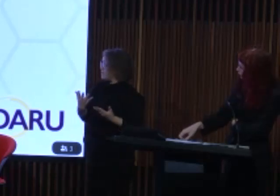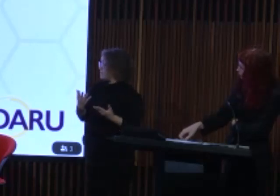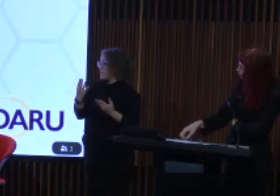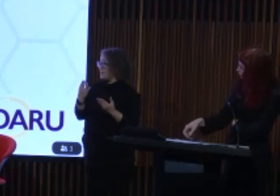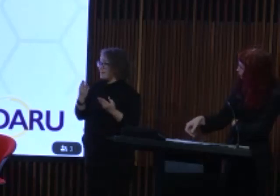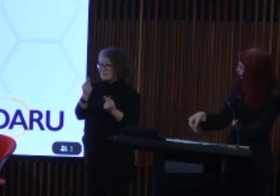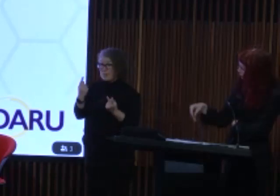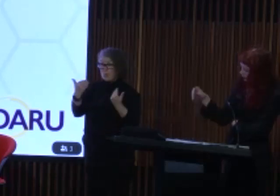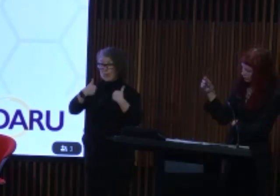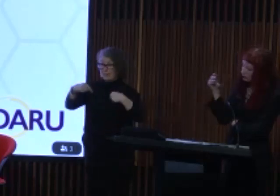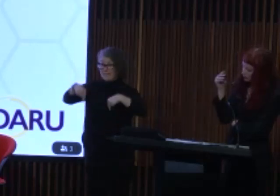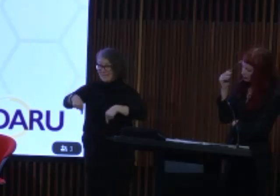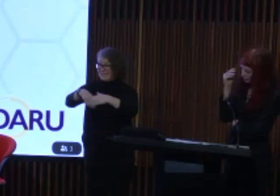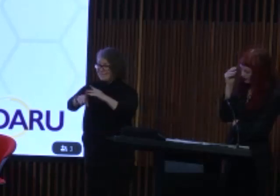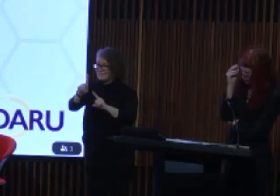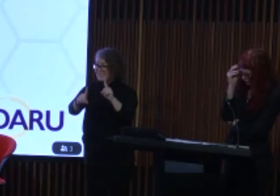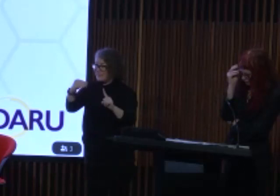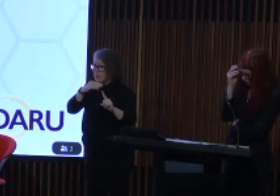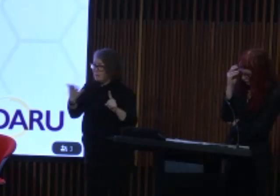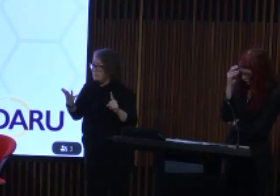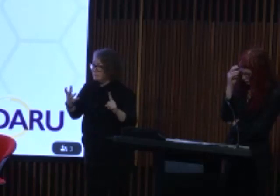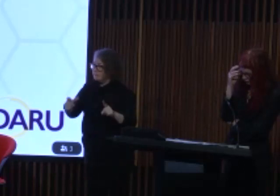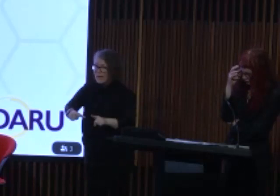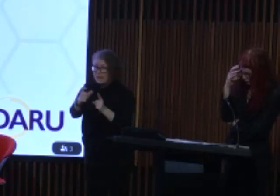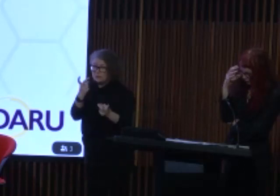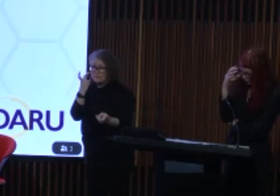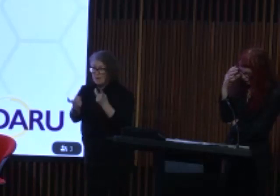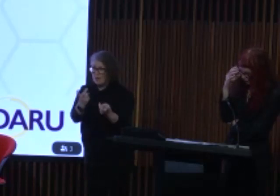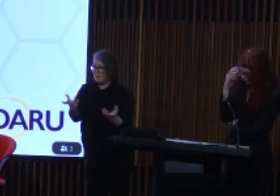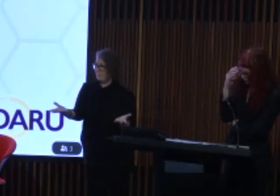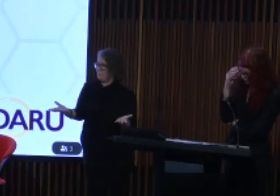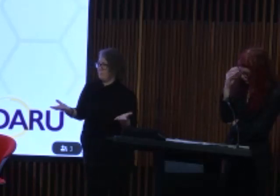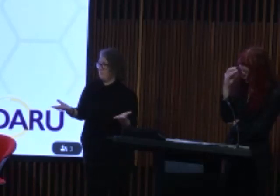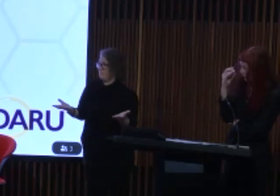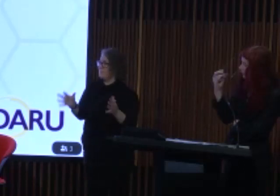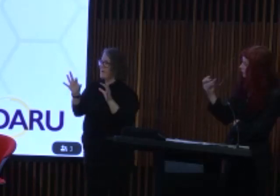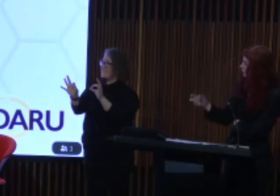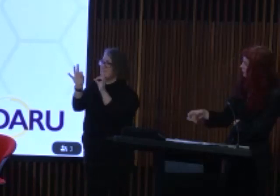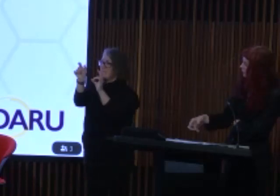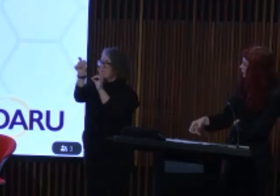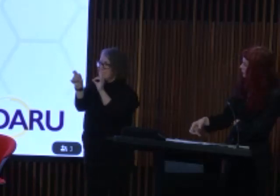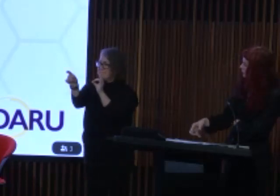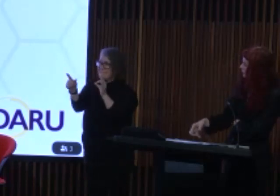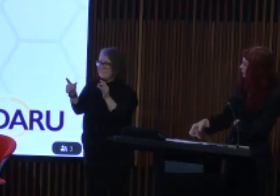finding services so. Yeah, but actually the training of specialists. There's a gap there